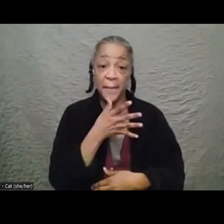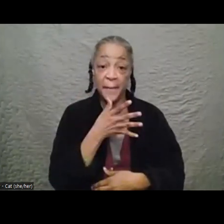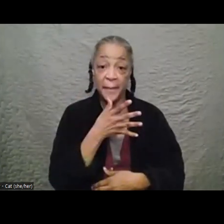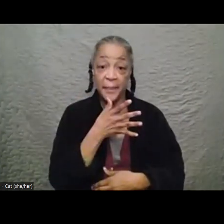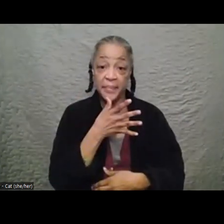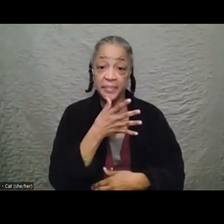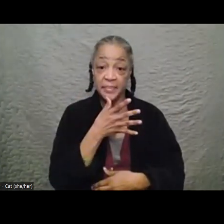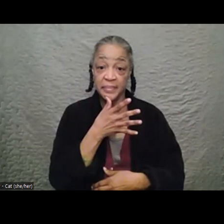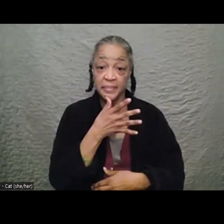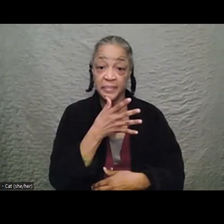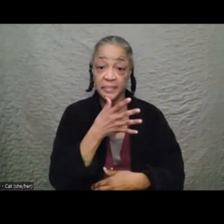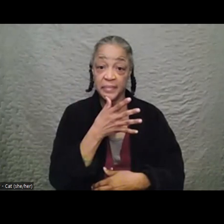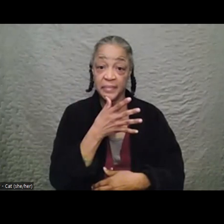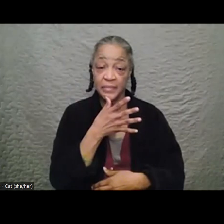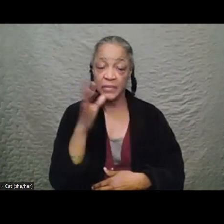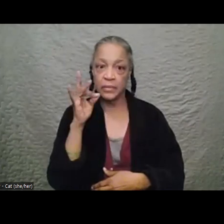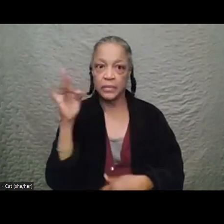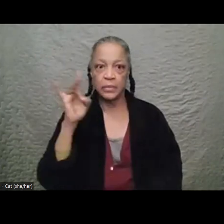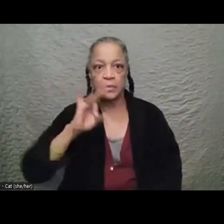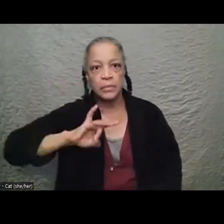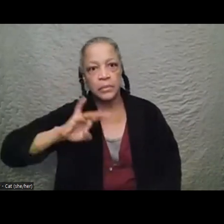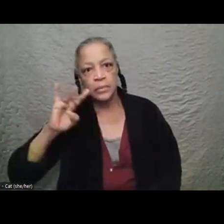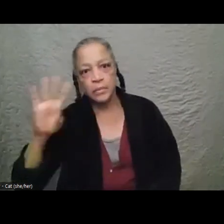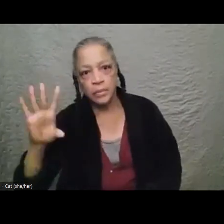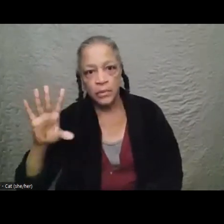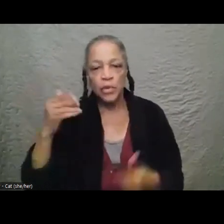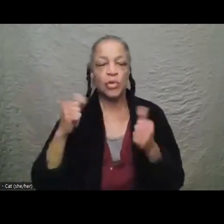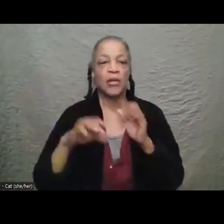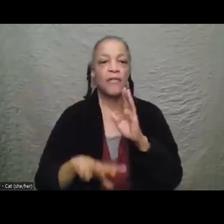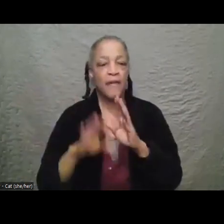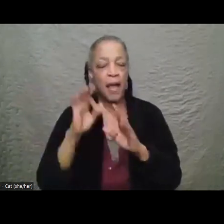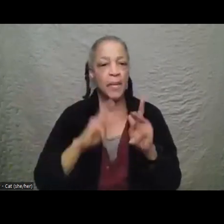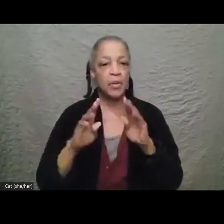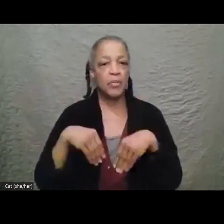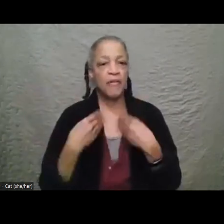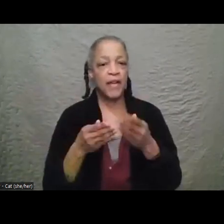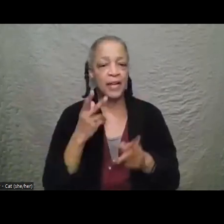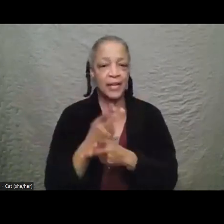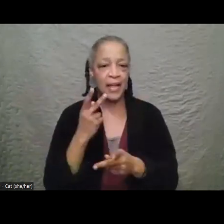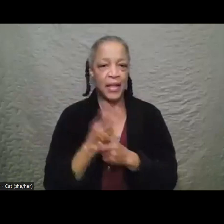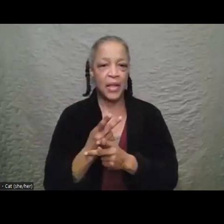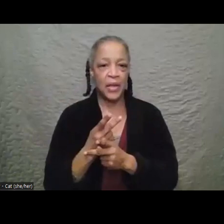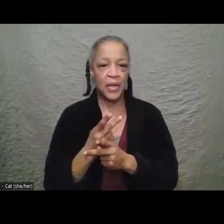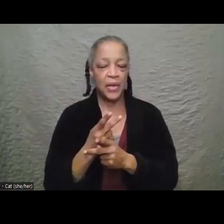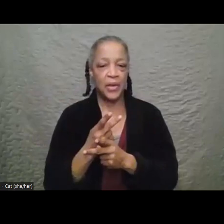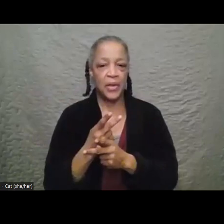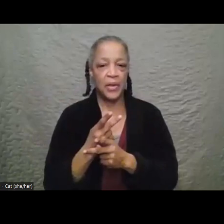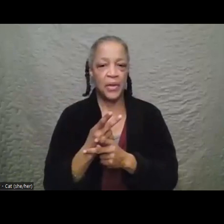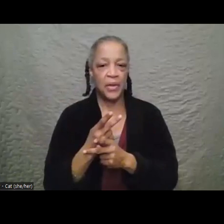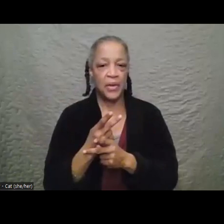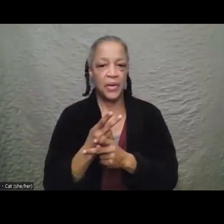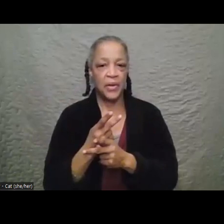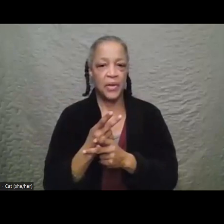is a nightmare trying to find caregivers.